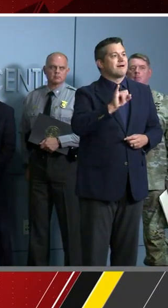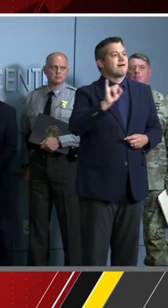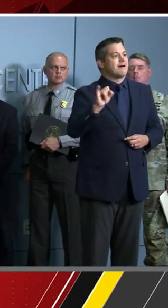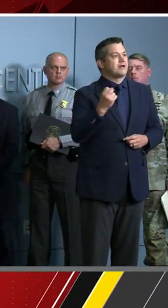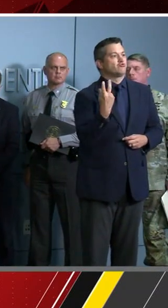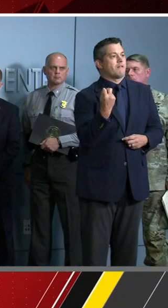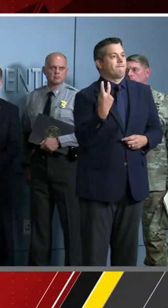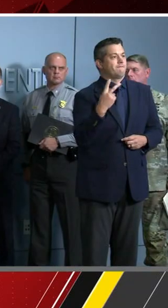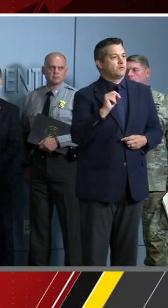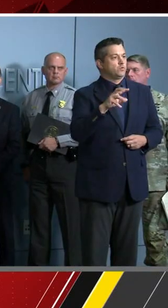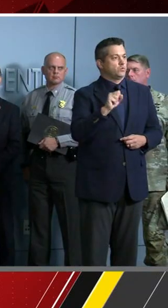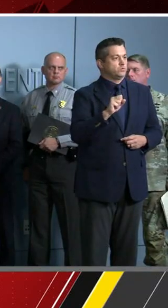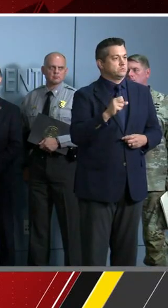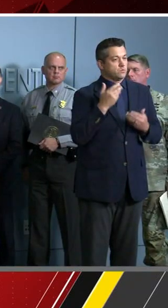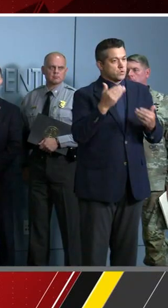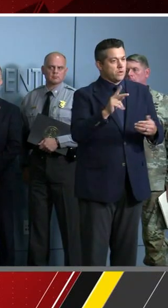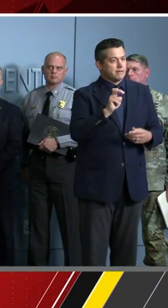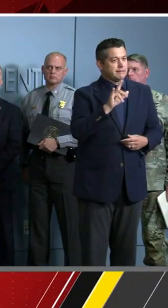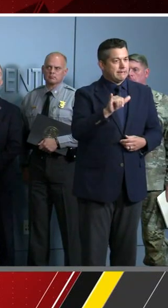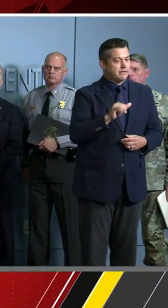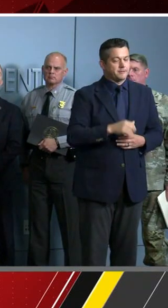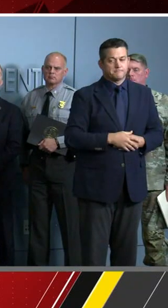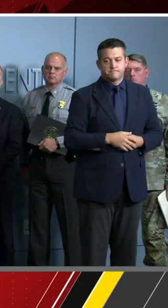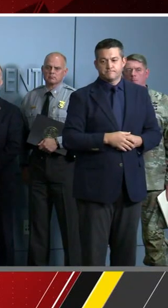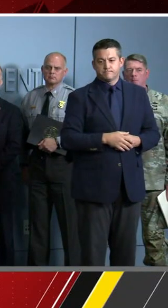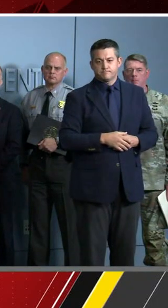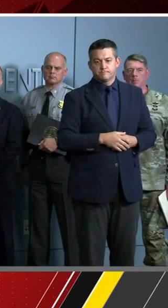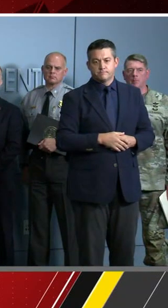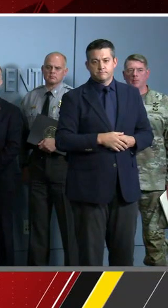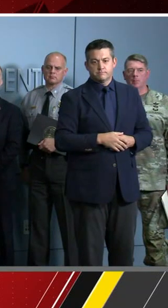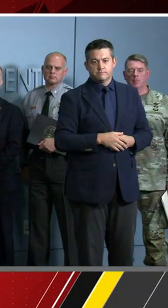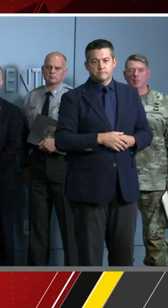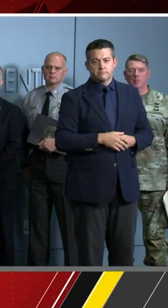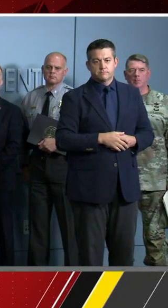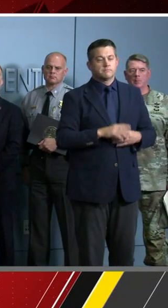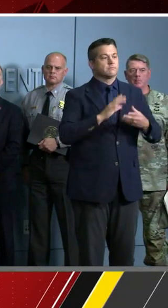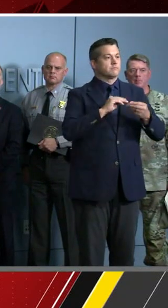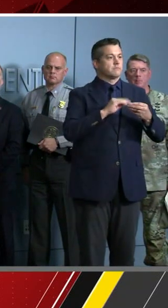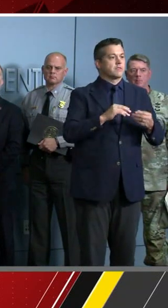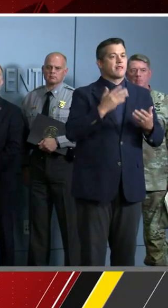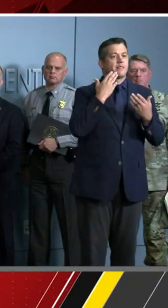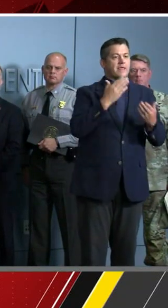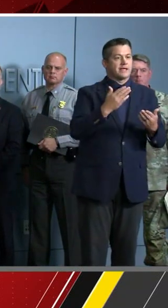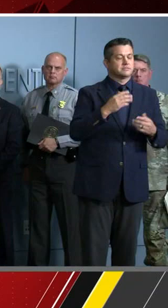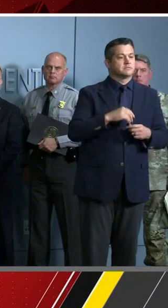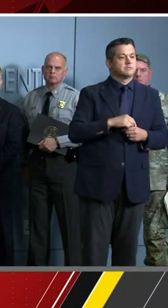News. Kenny, go ahead. Hi,